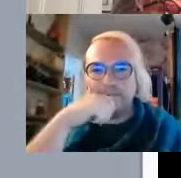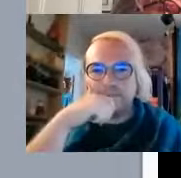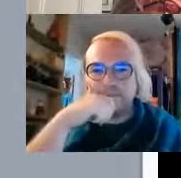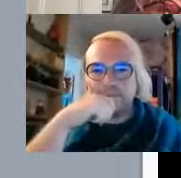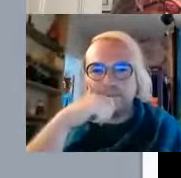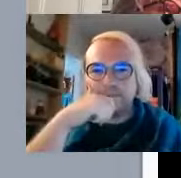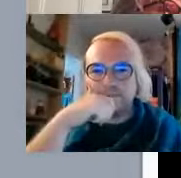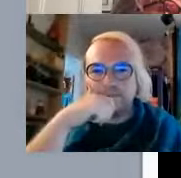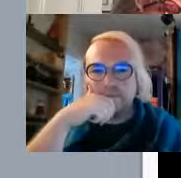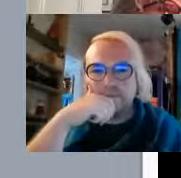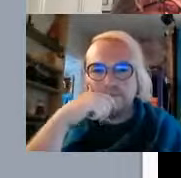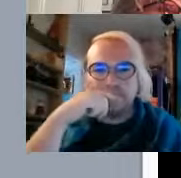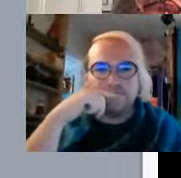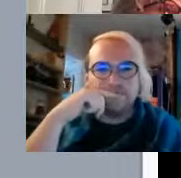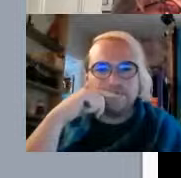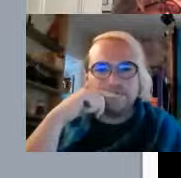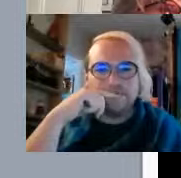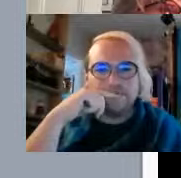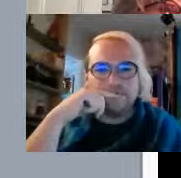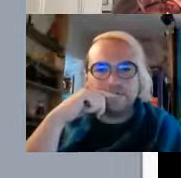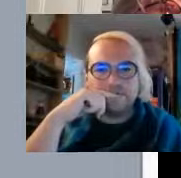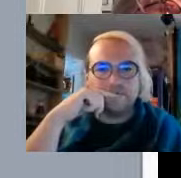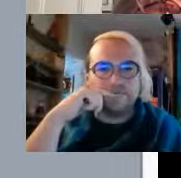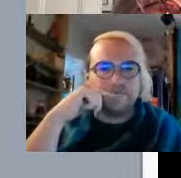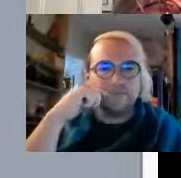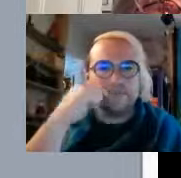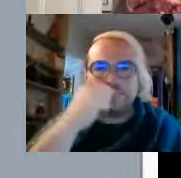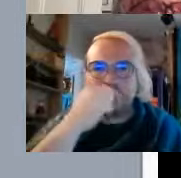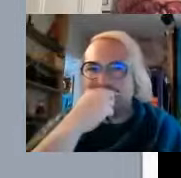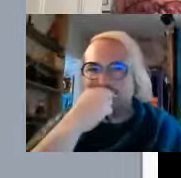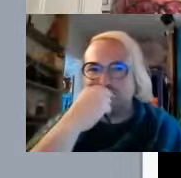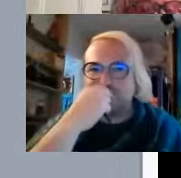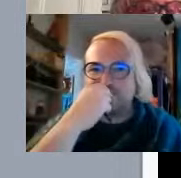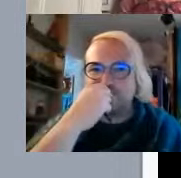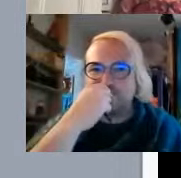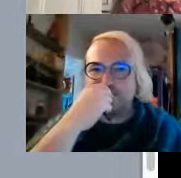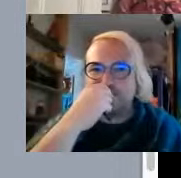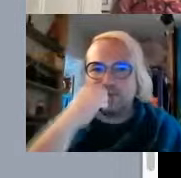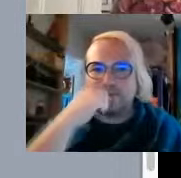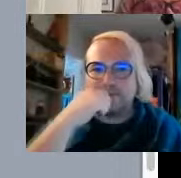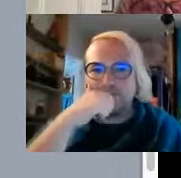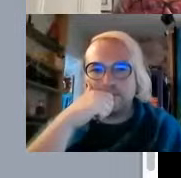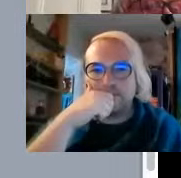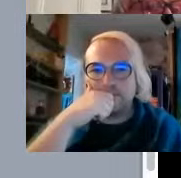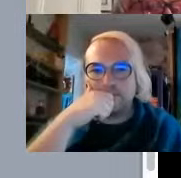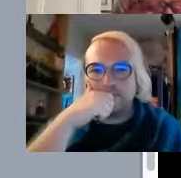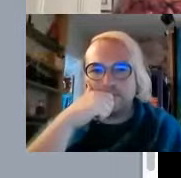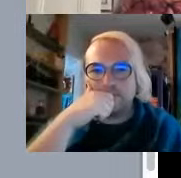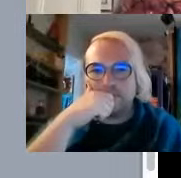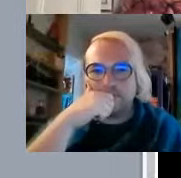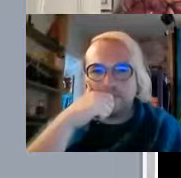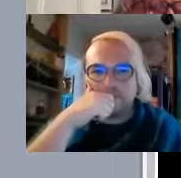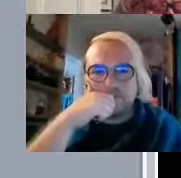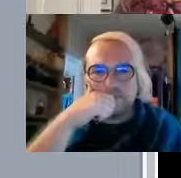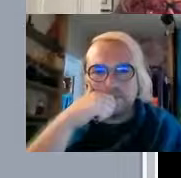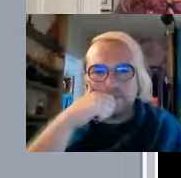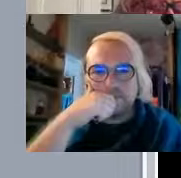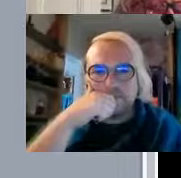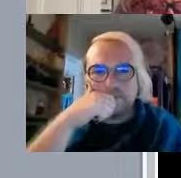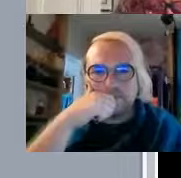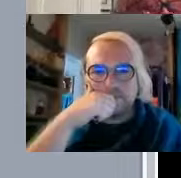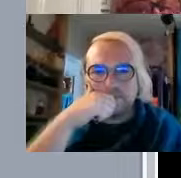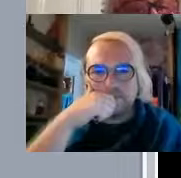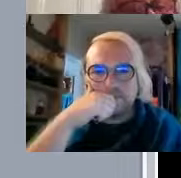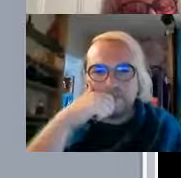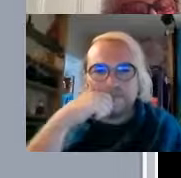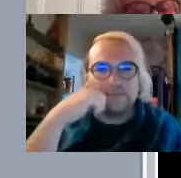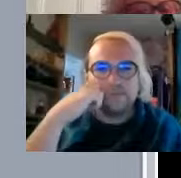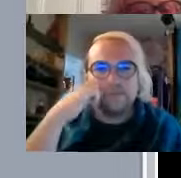in sheffield take britain in london take liverpool in liverpool takes knives in ice towner